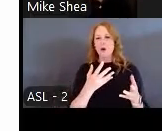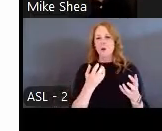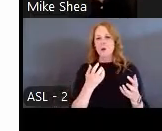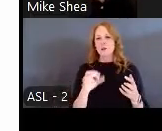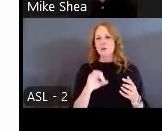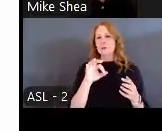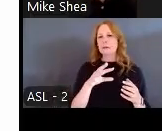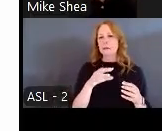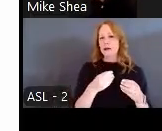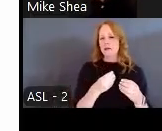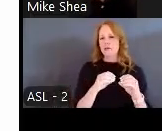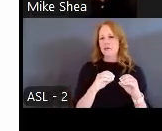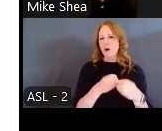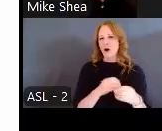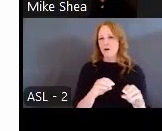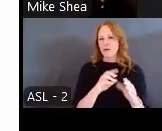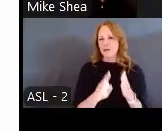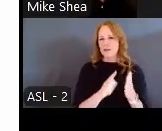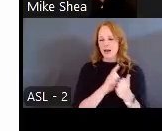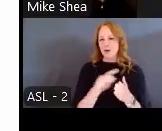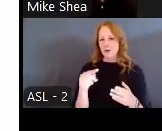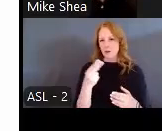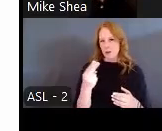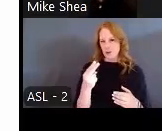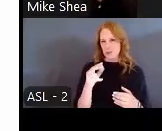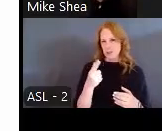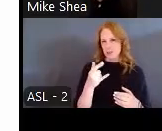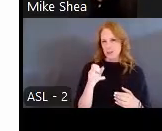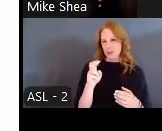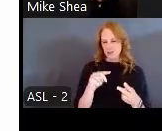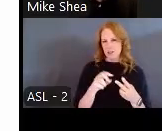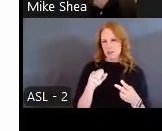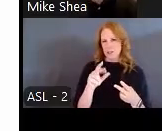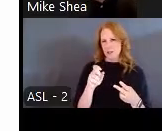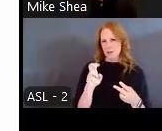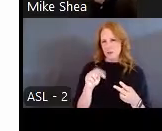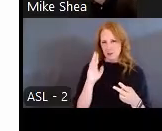Thursday. Um Gillian and Susan are kind enough to join us for another hour of their time this